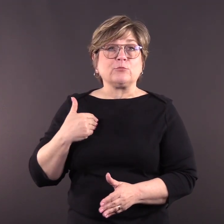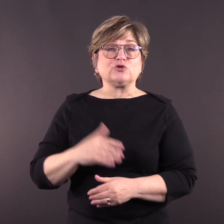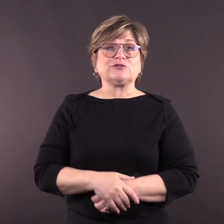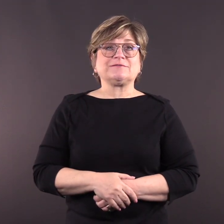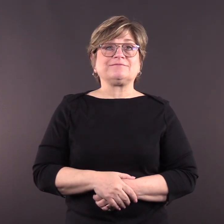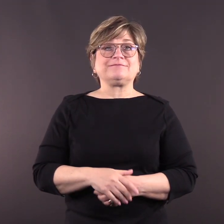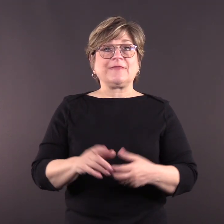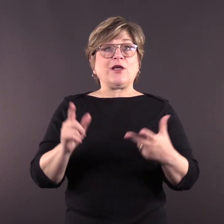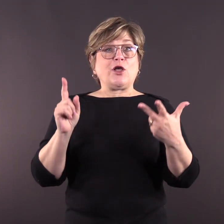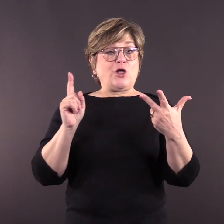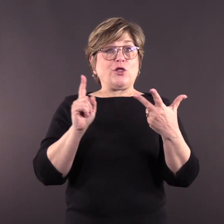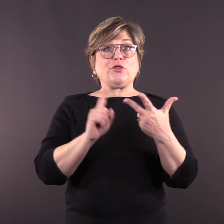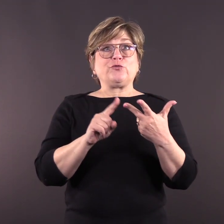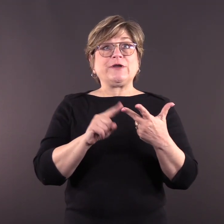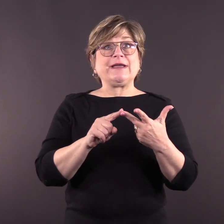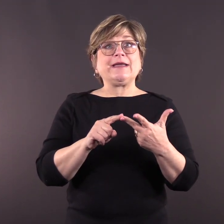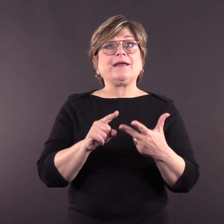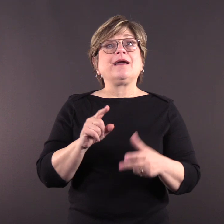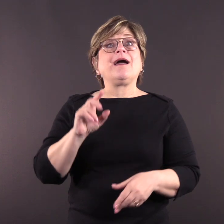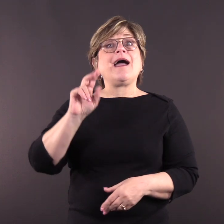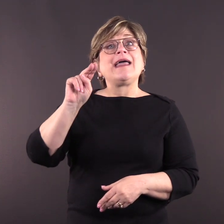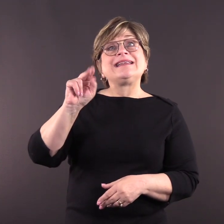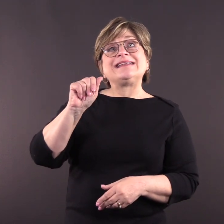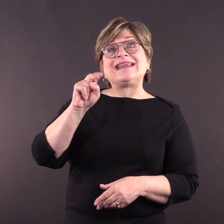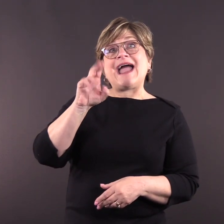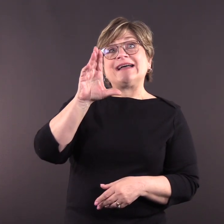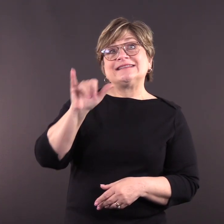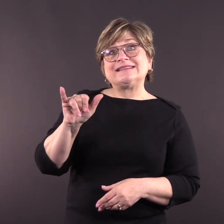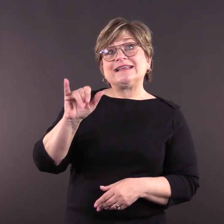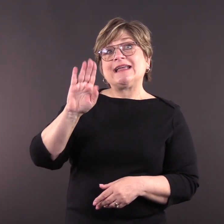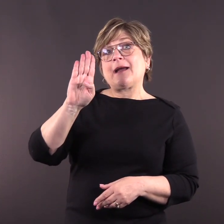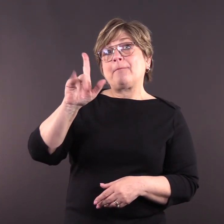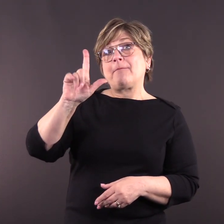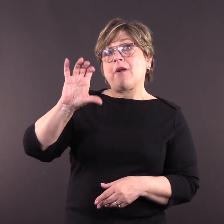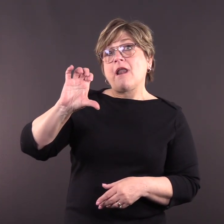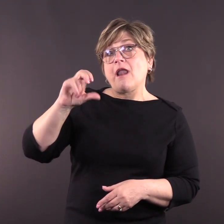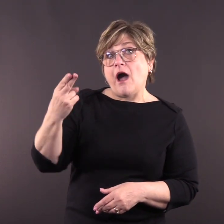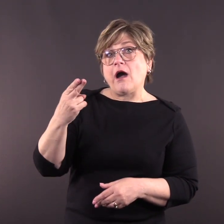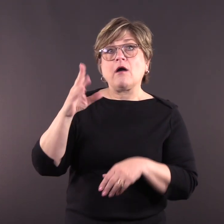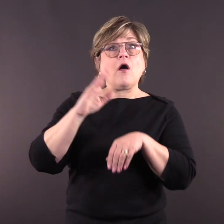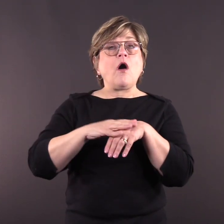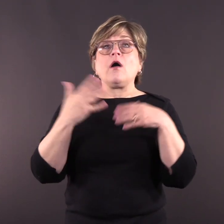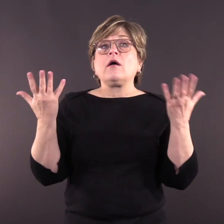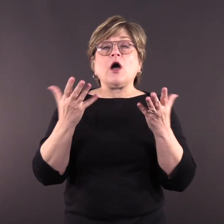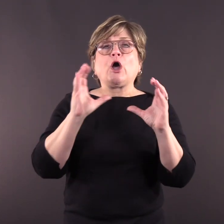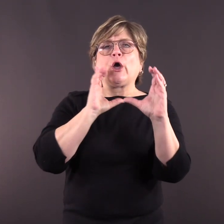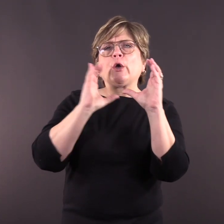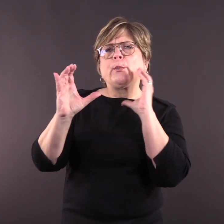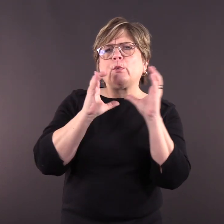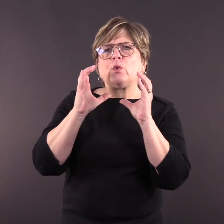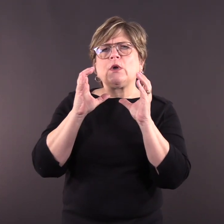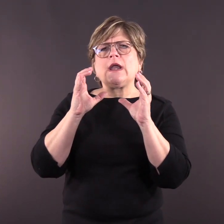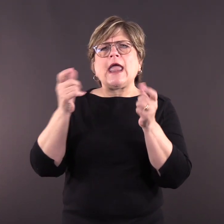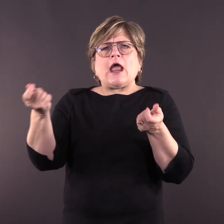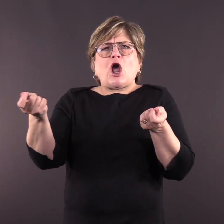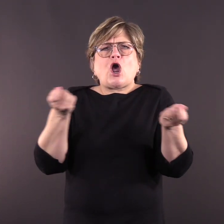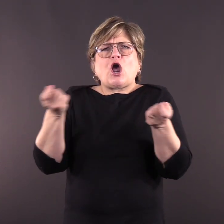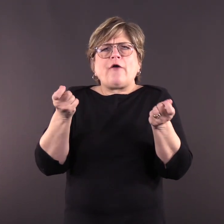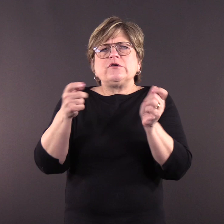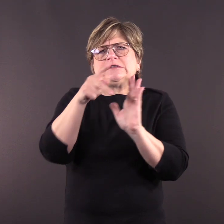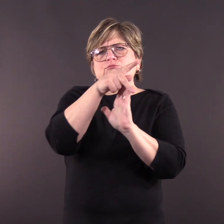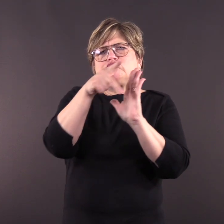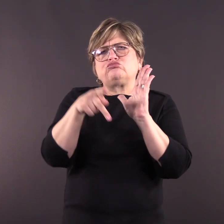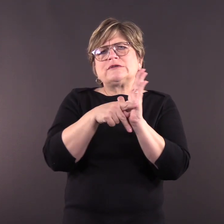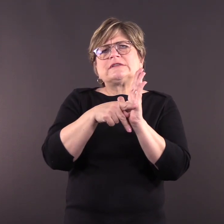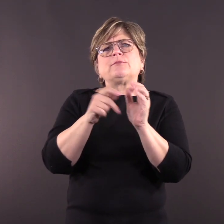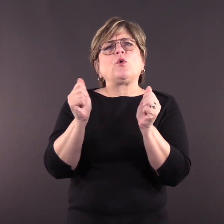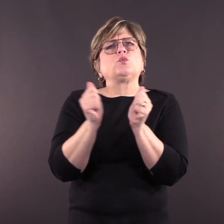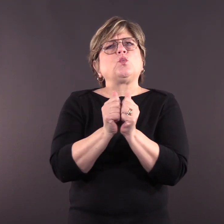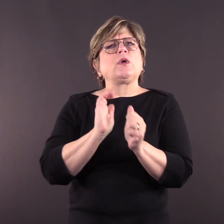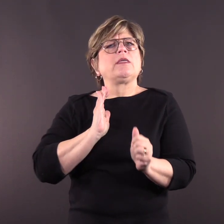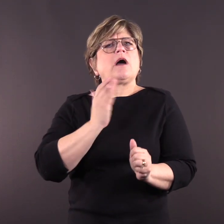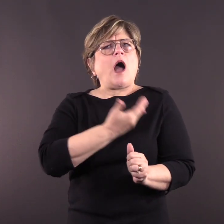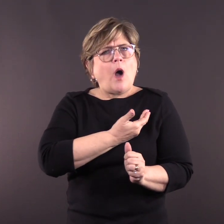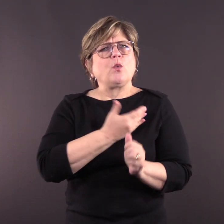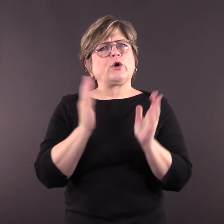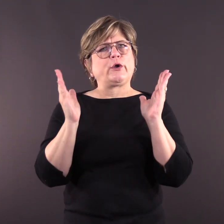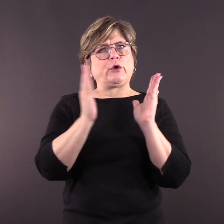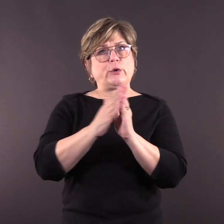3) Nancy Bloch on communicating governance principles with our communities